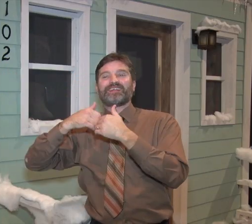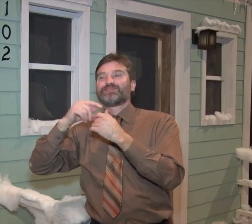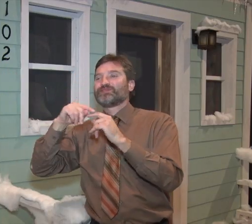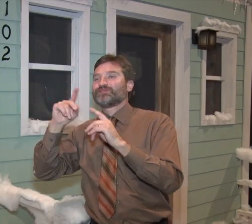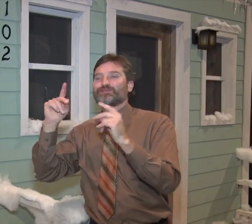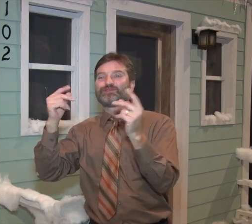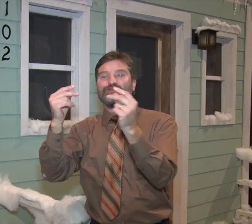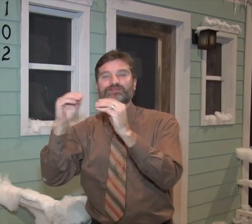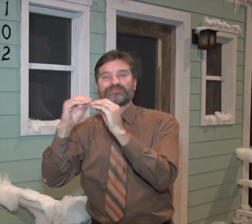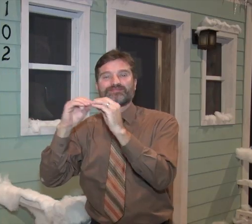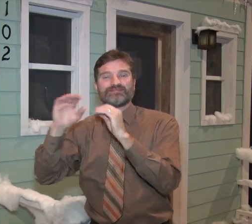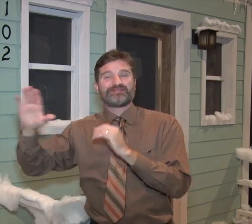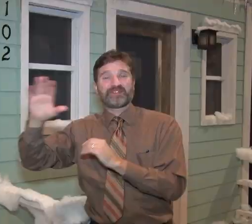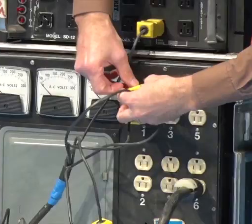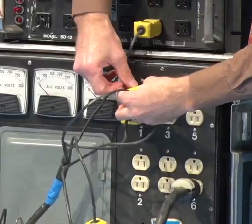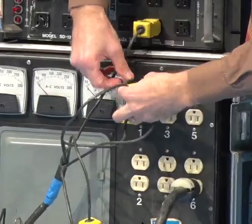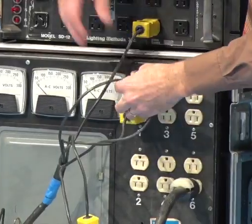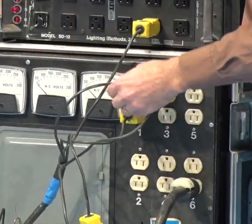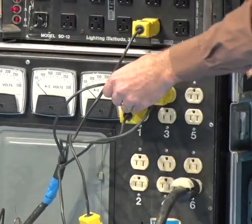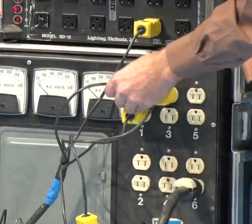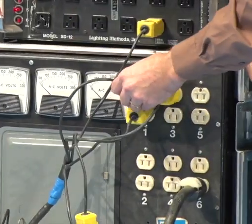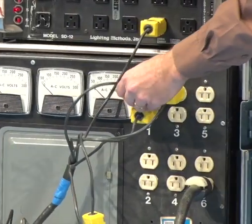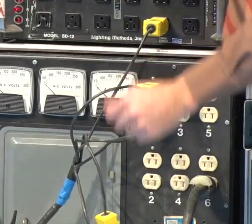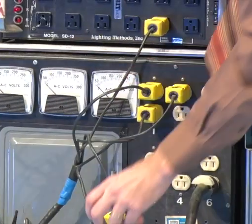now they know how to fix things at home. It's wonderful!